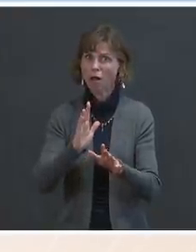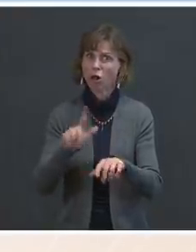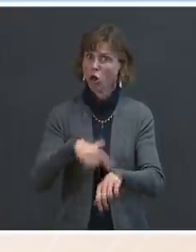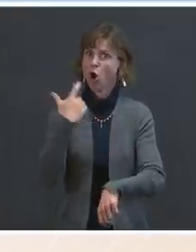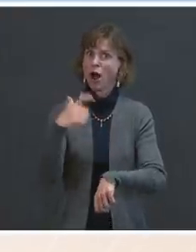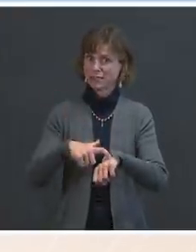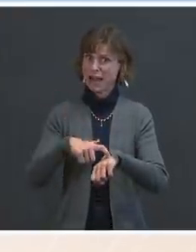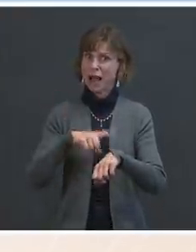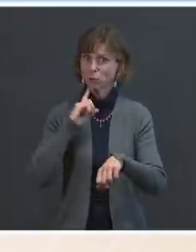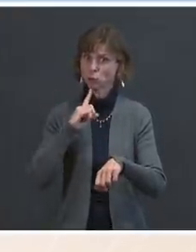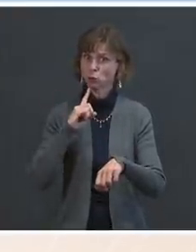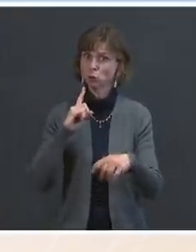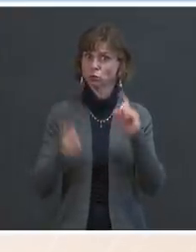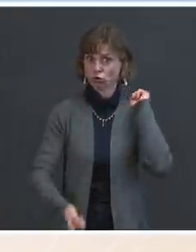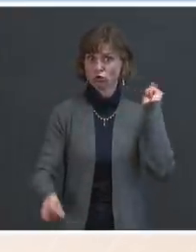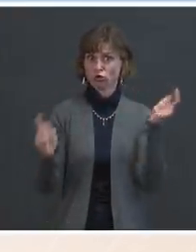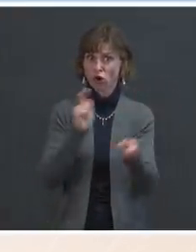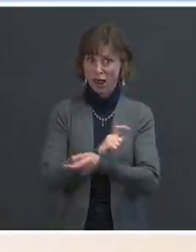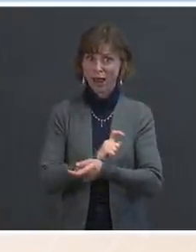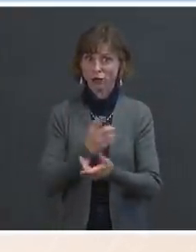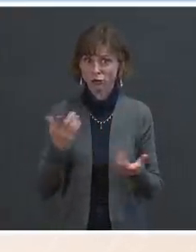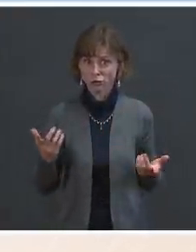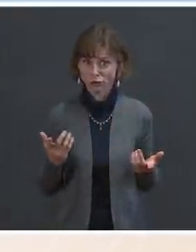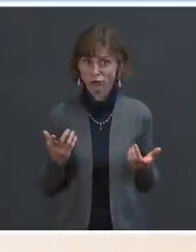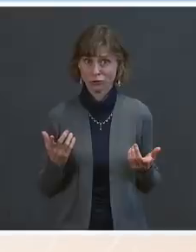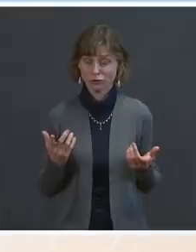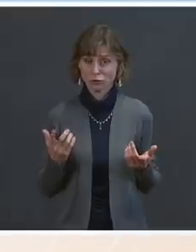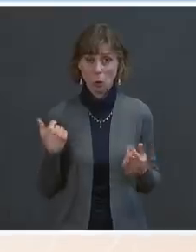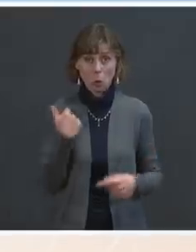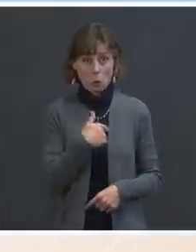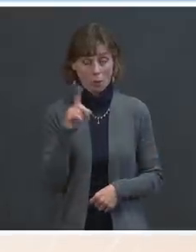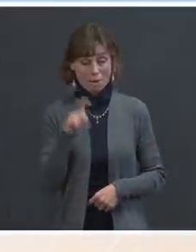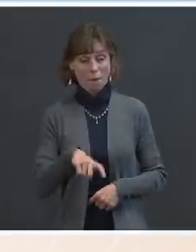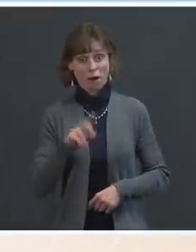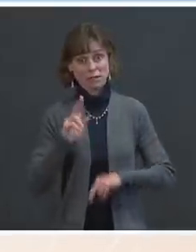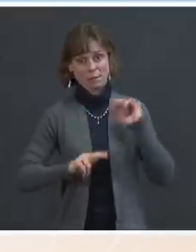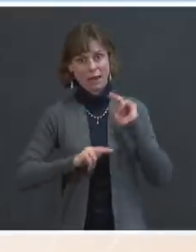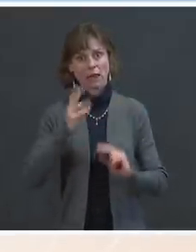We must build a better immigration system that reflects our values as Americans,